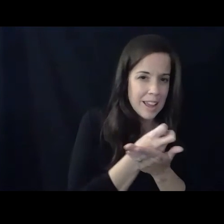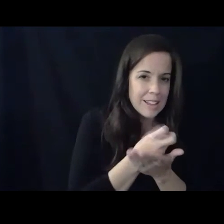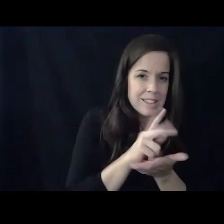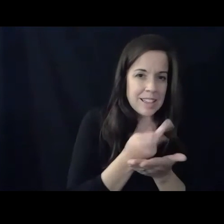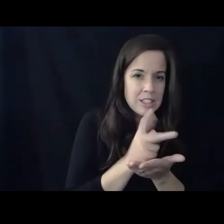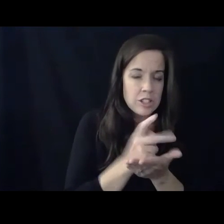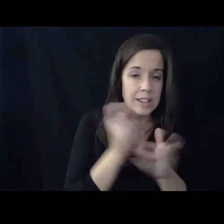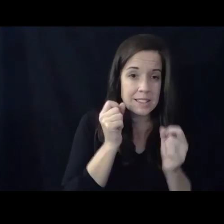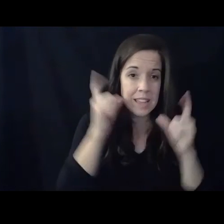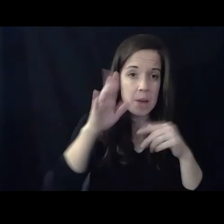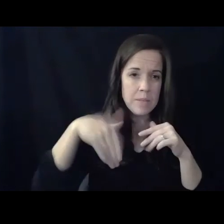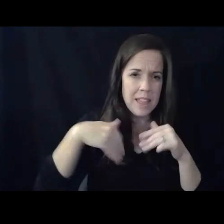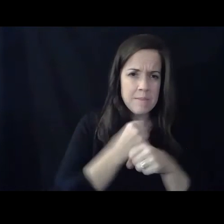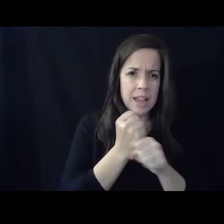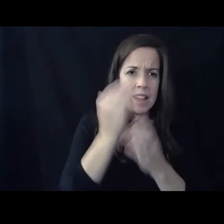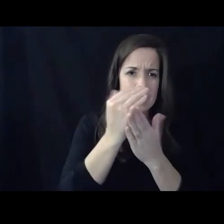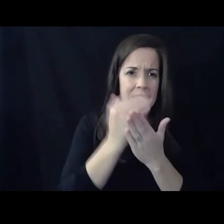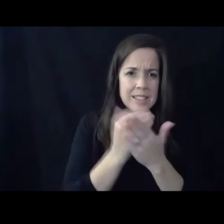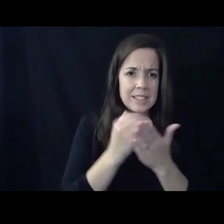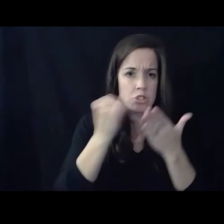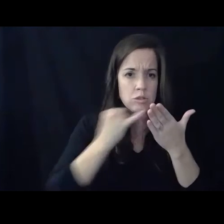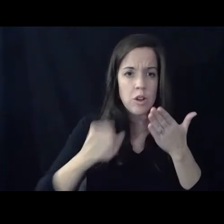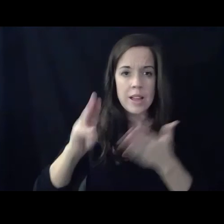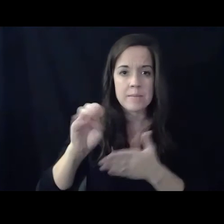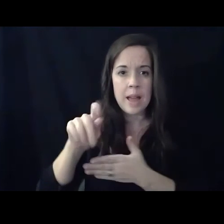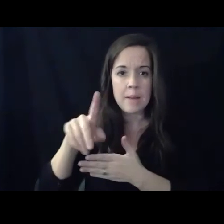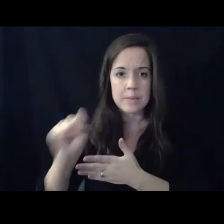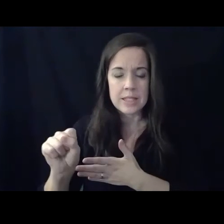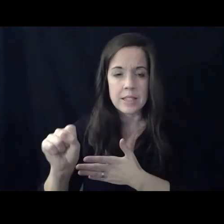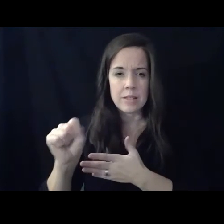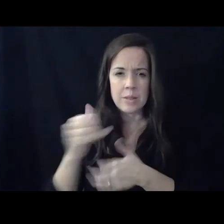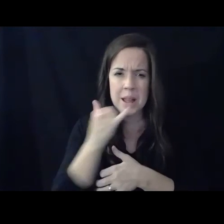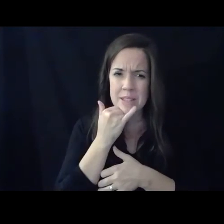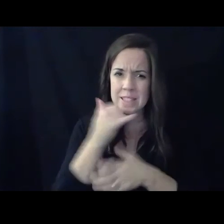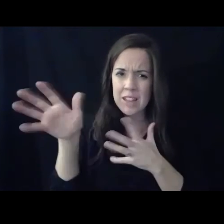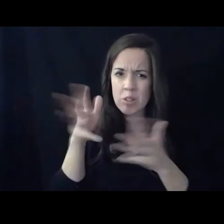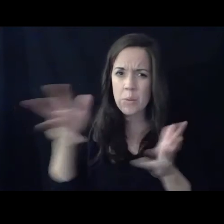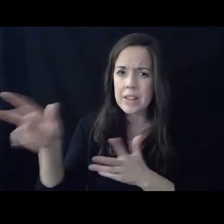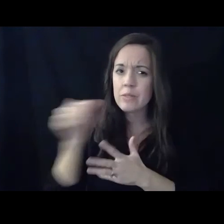making lists, drawing maps. When I mistake the wind for a woman weeping, I wake the husband.